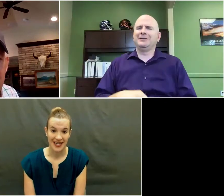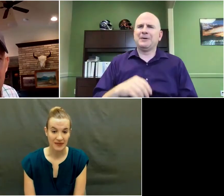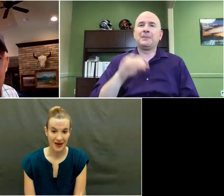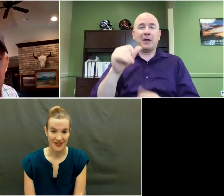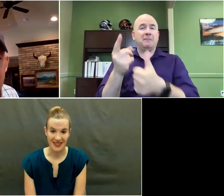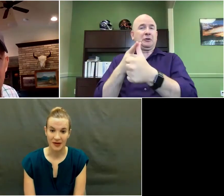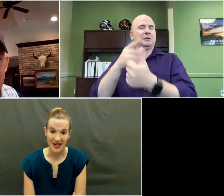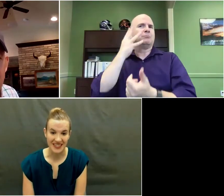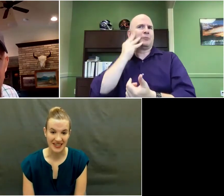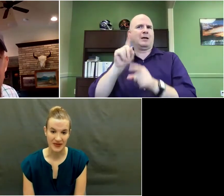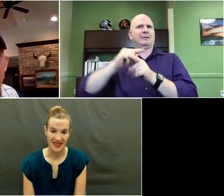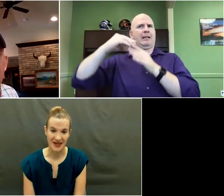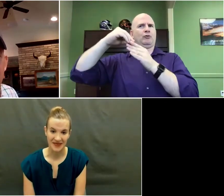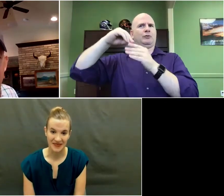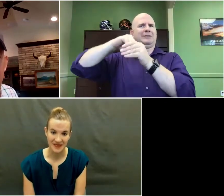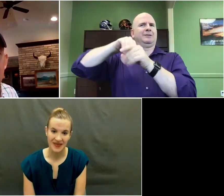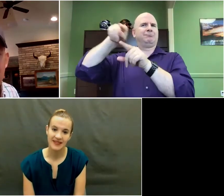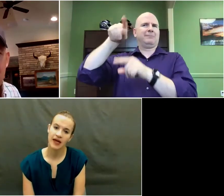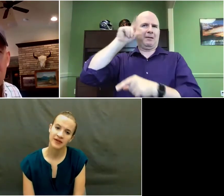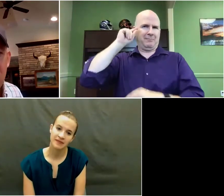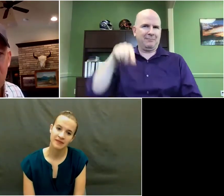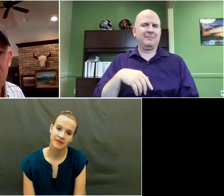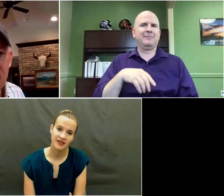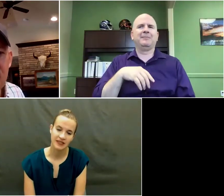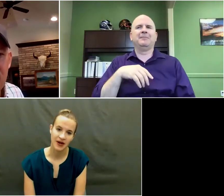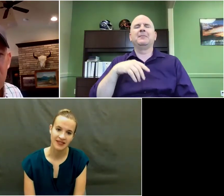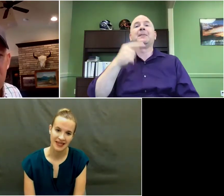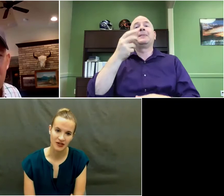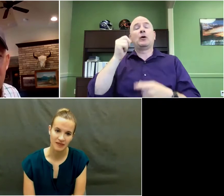and to be able to celebrate it 10 years later. So that was my first experience and leadership at